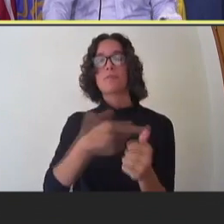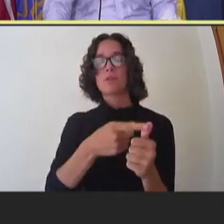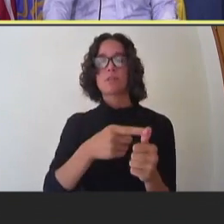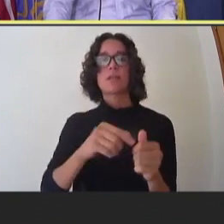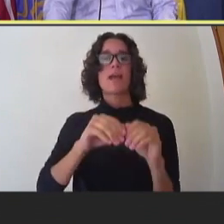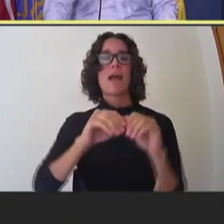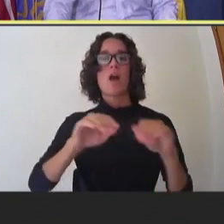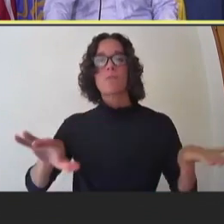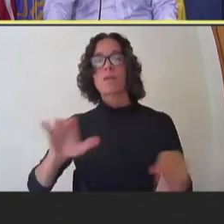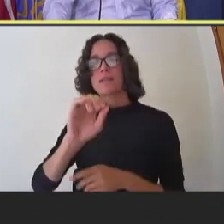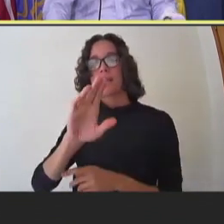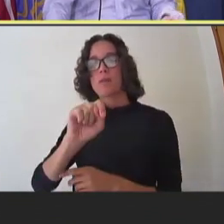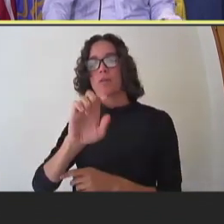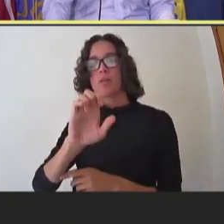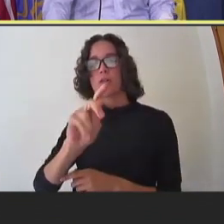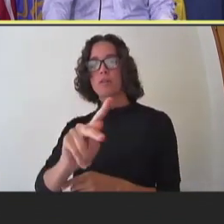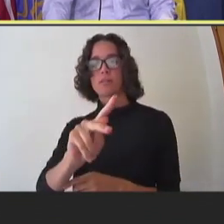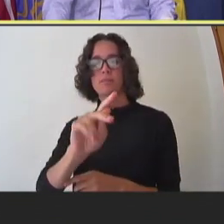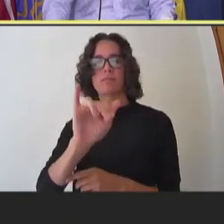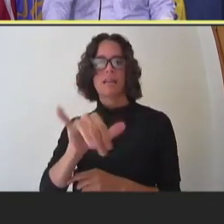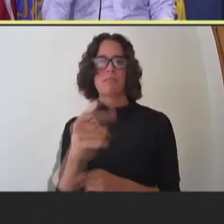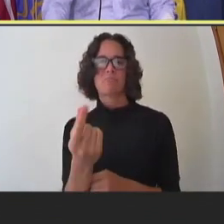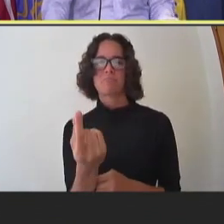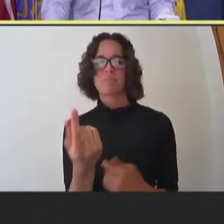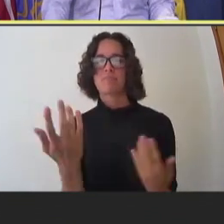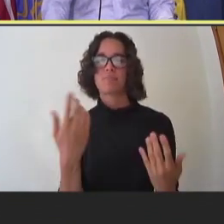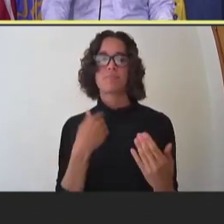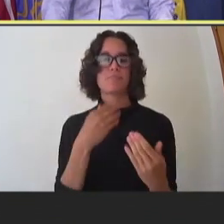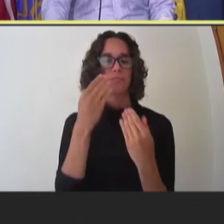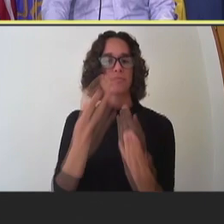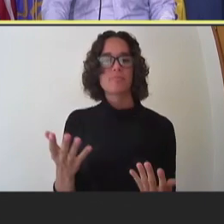This product was intended to give public health decision-makers advanced notice of what they